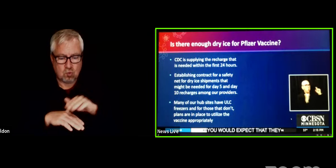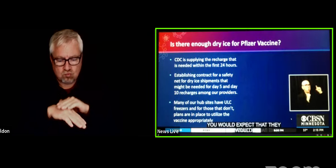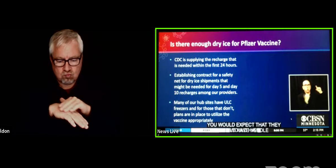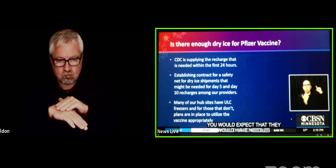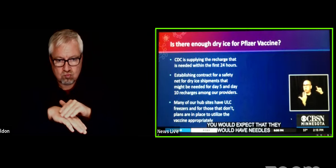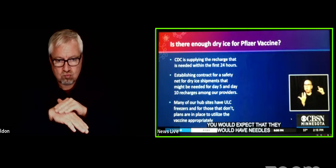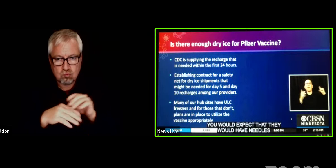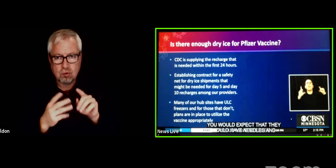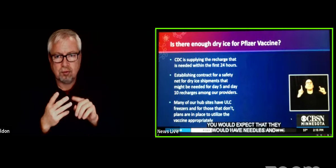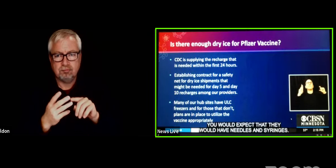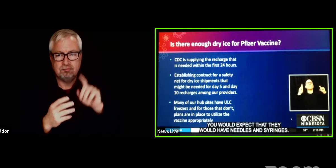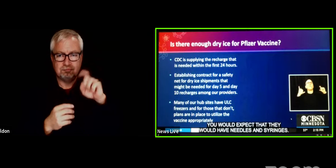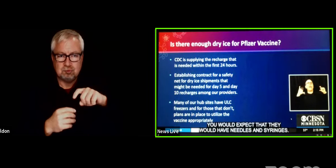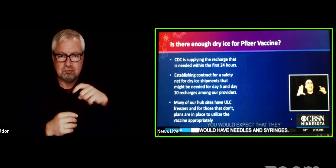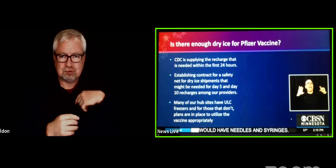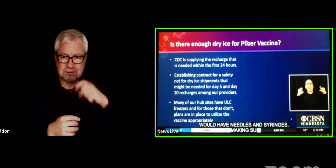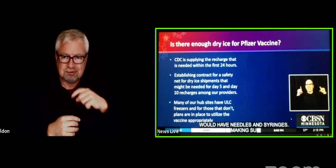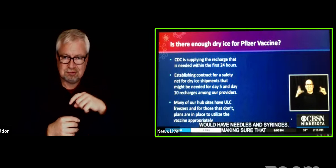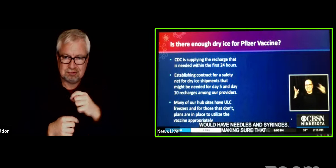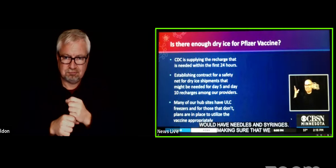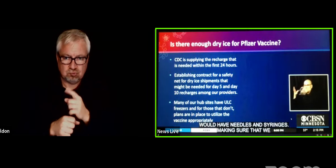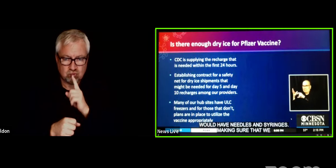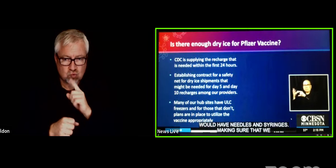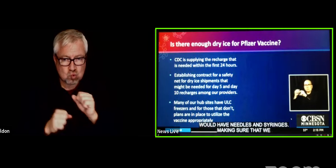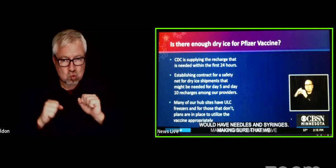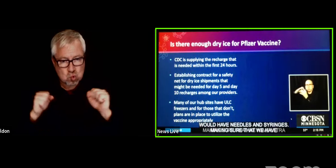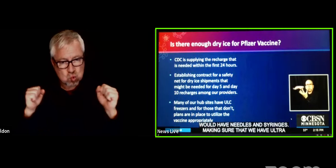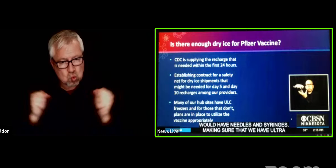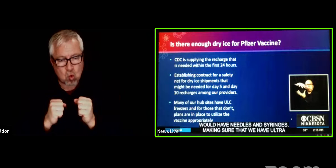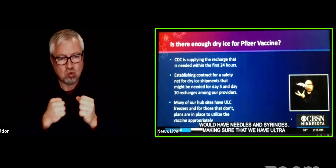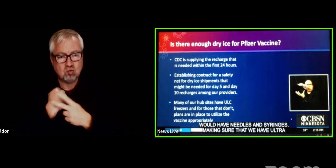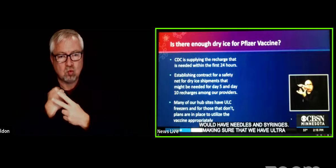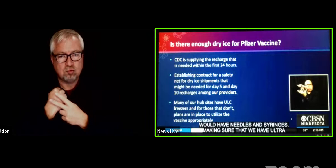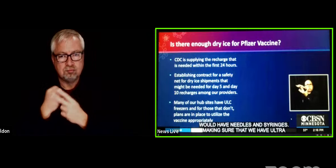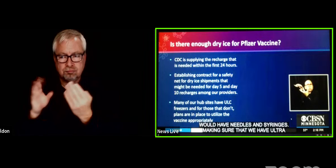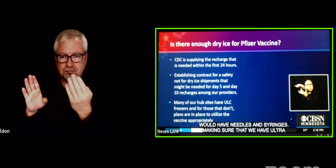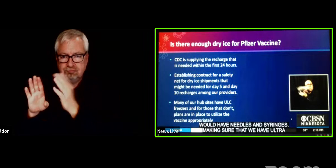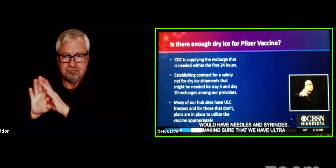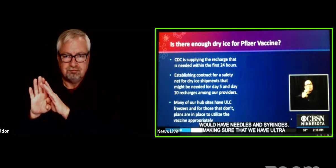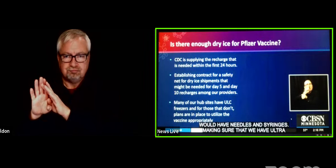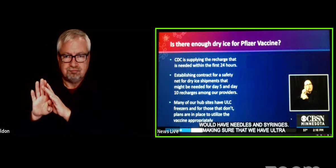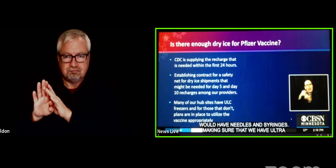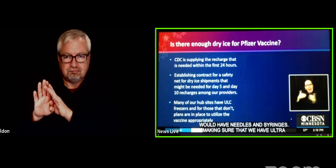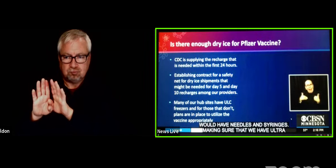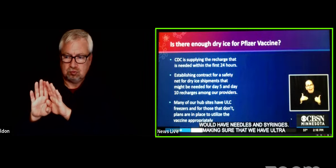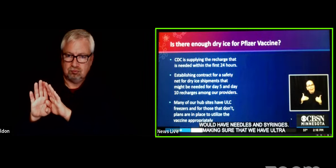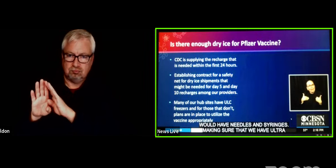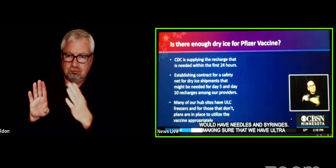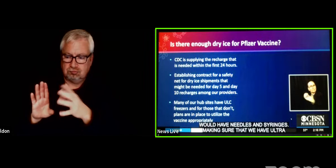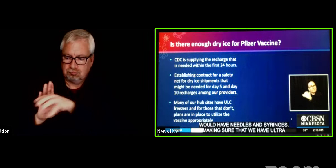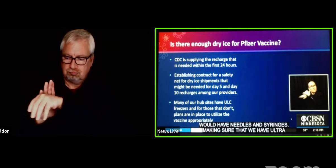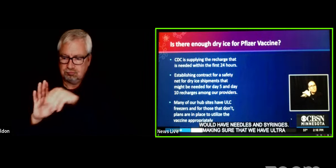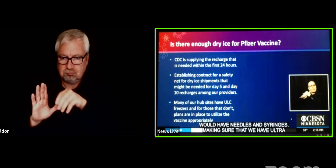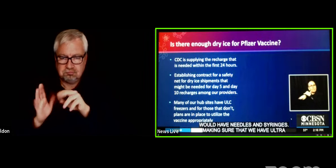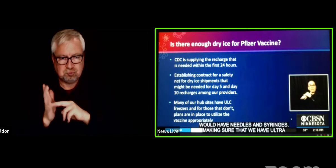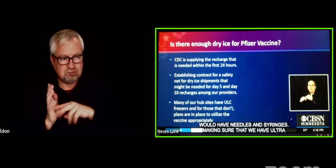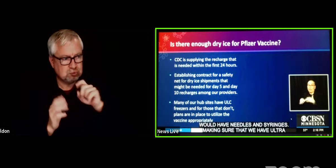IS IMPORTANT AS WELL AS MAKING SURE WE HAVE ACCESS TO DRY ICE. WE'VE LEARNED A LOT OF THINGS ABOUT DRY ICE IN THE LAST WEEKS AND WHAT ROLE